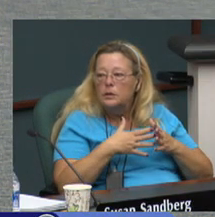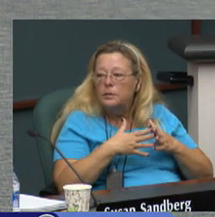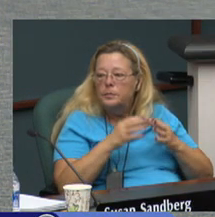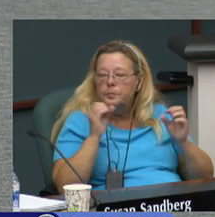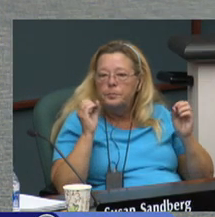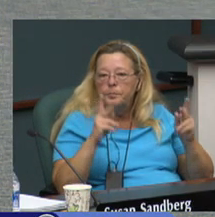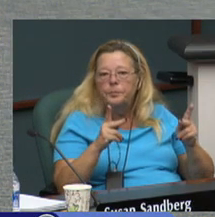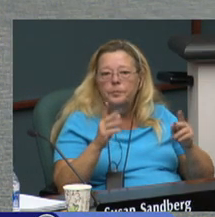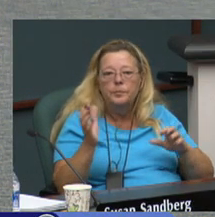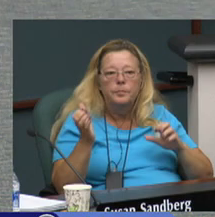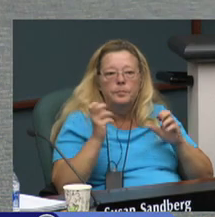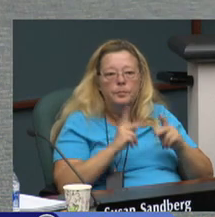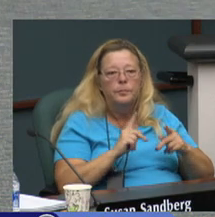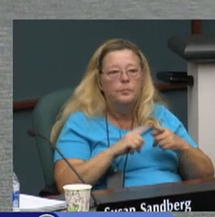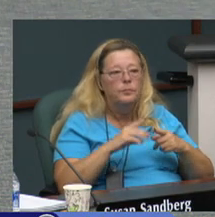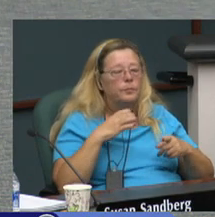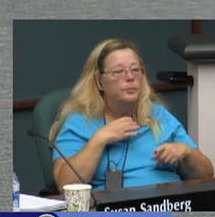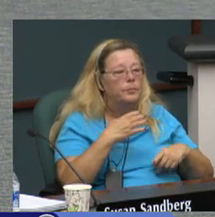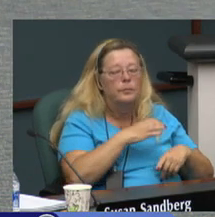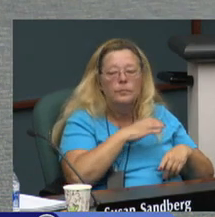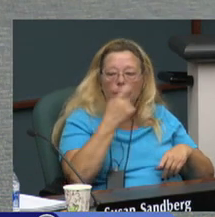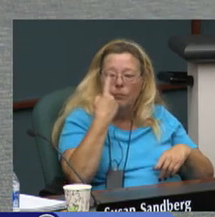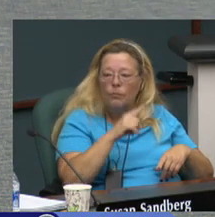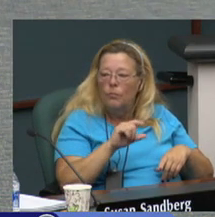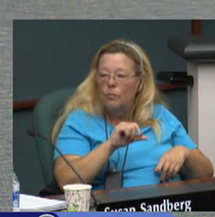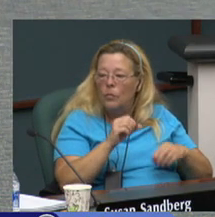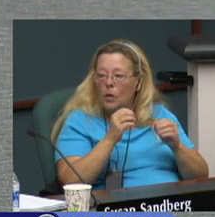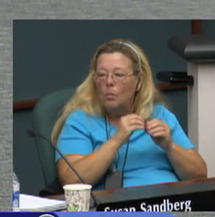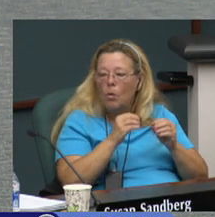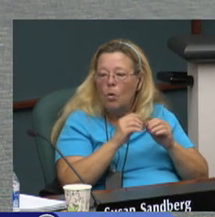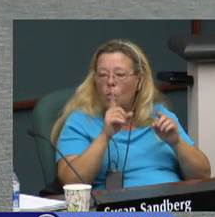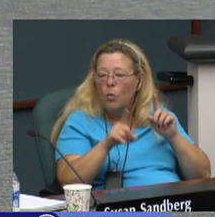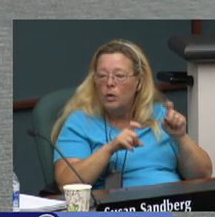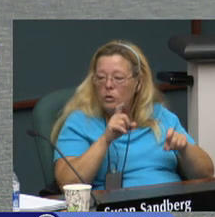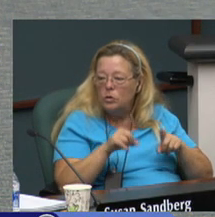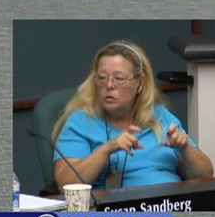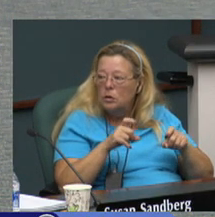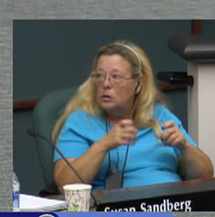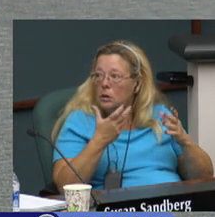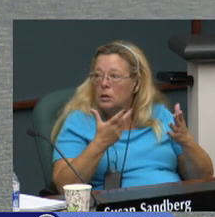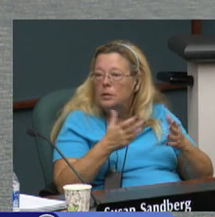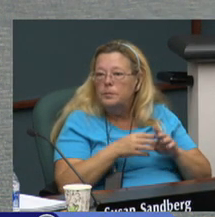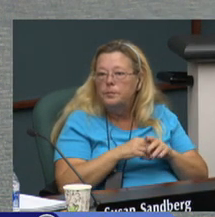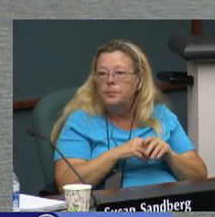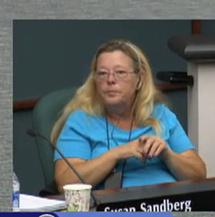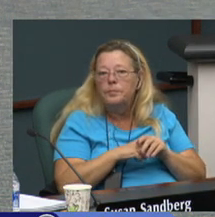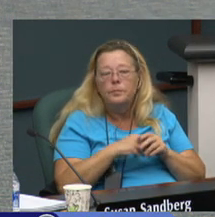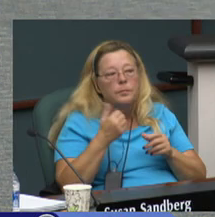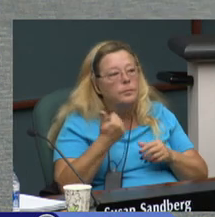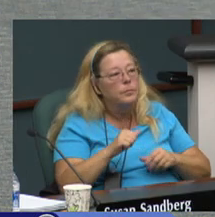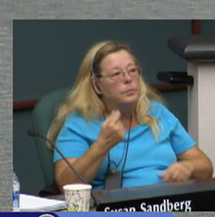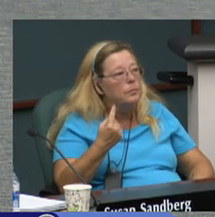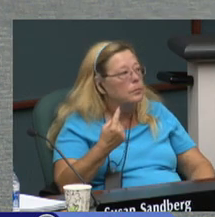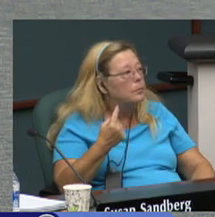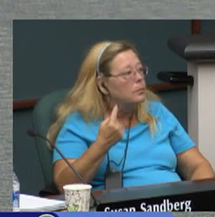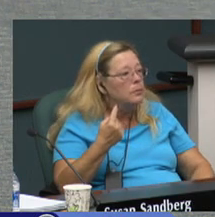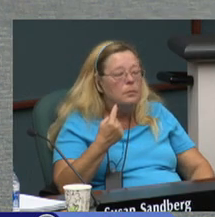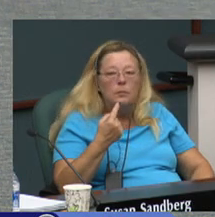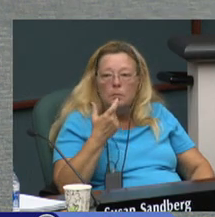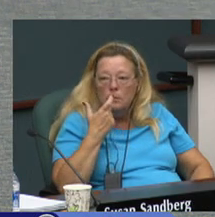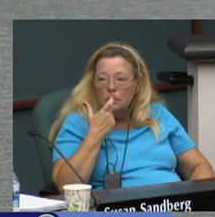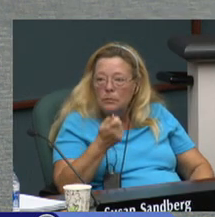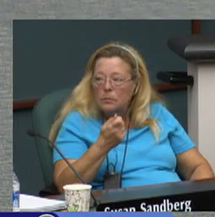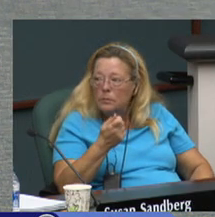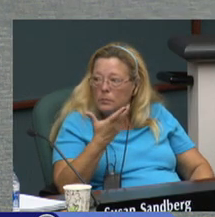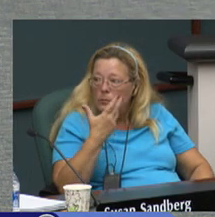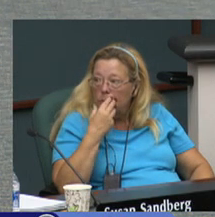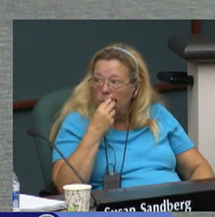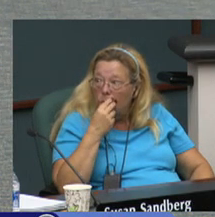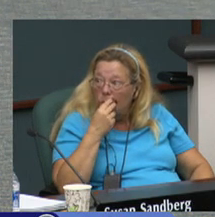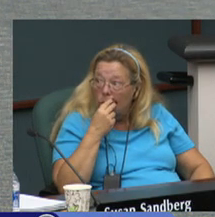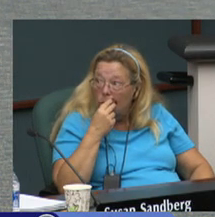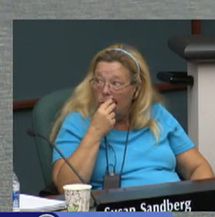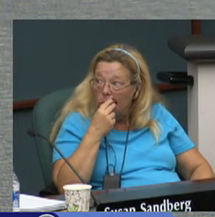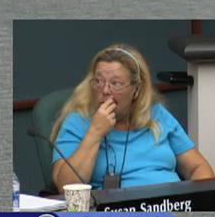we're back to Council for another round of questions anyone interested okay